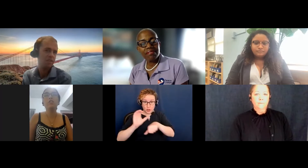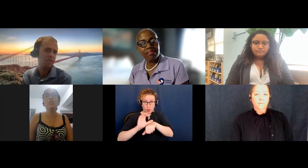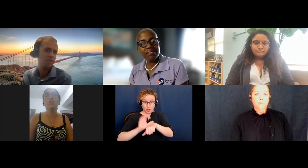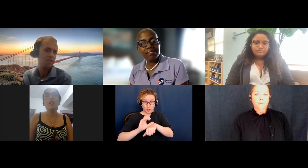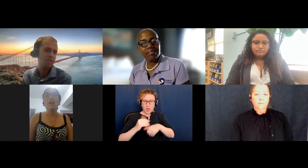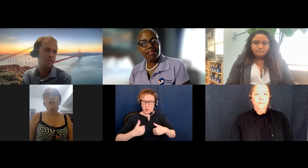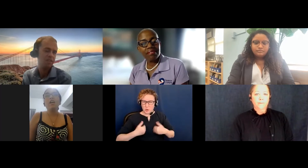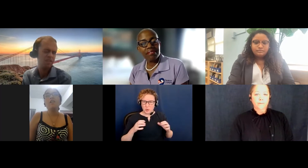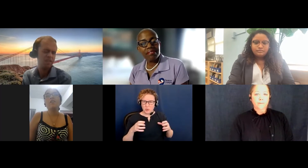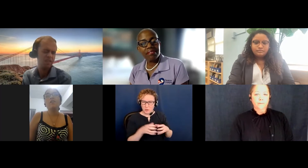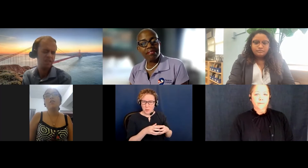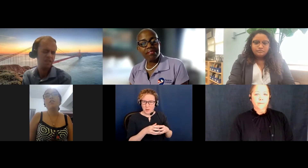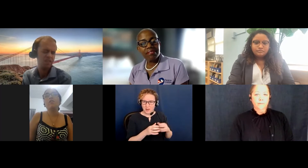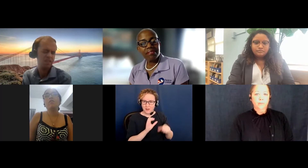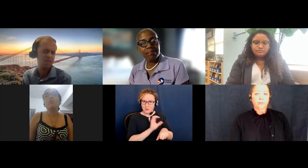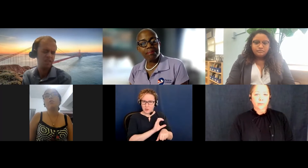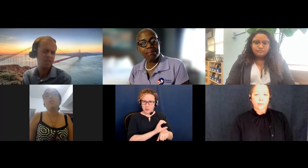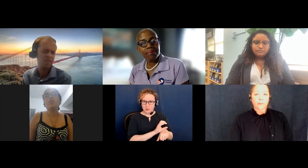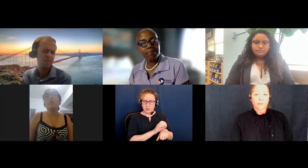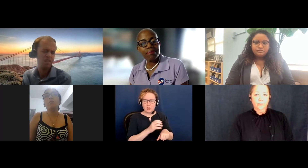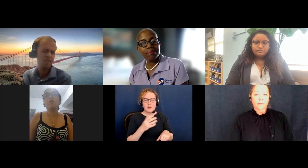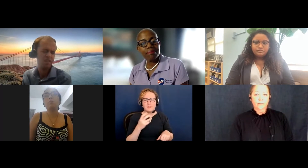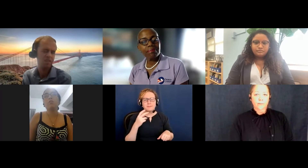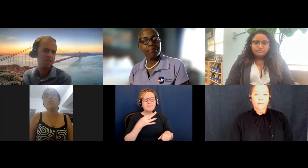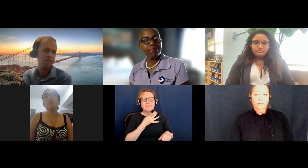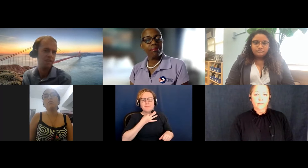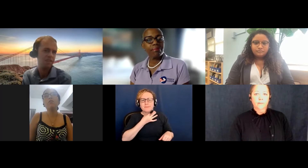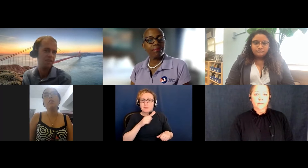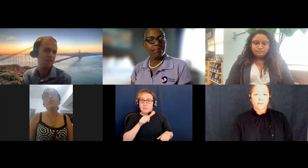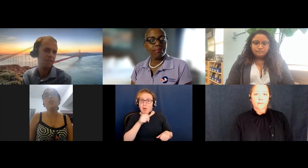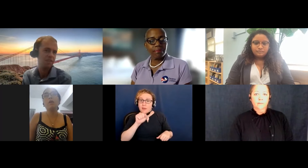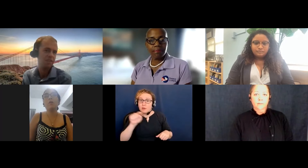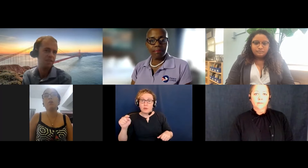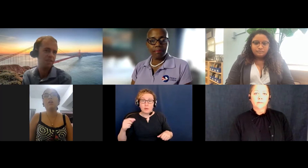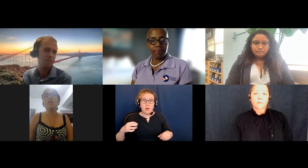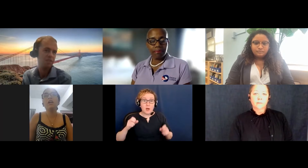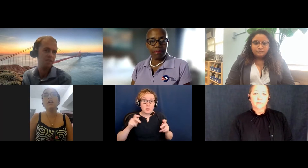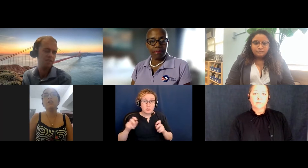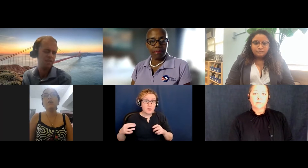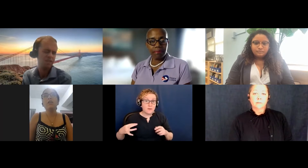church. I wanted to see if there were more opportunities for volunteering abroad and